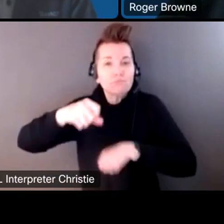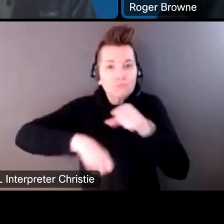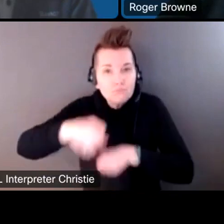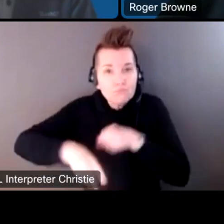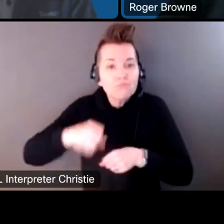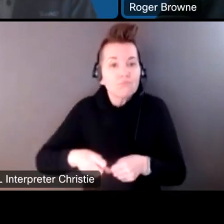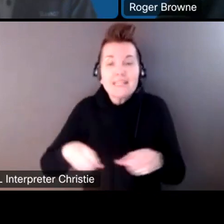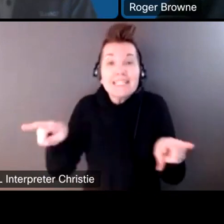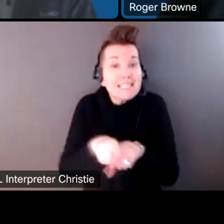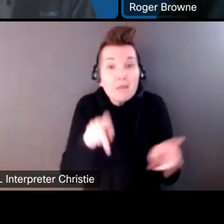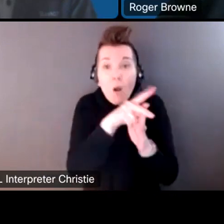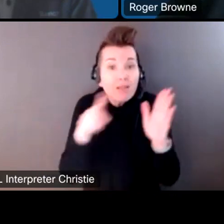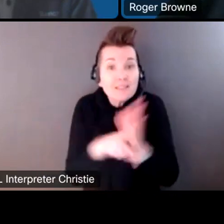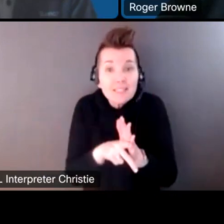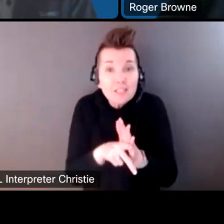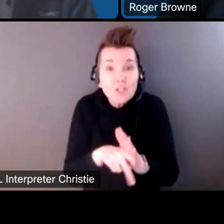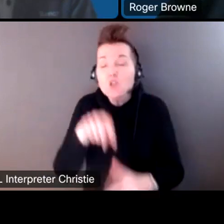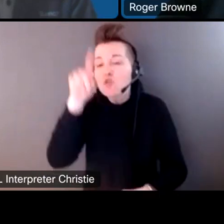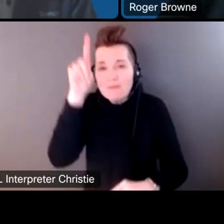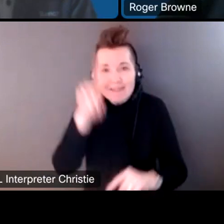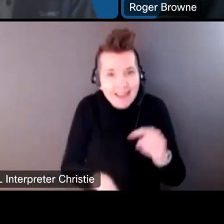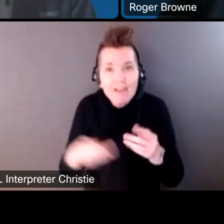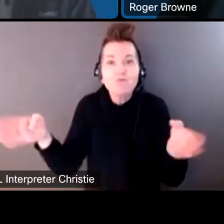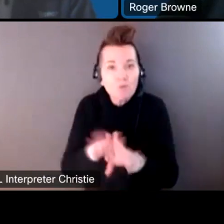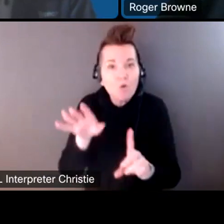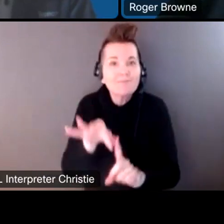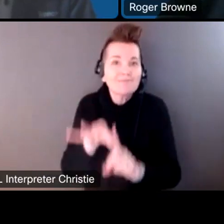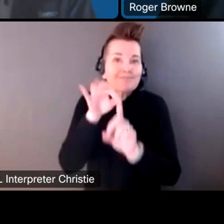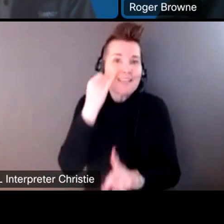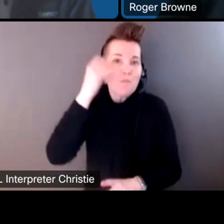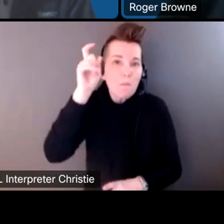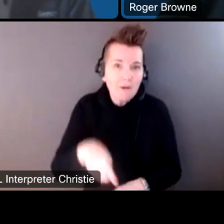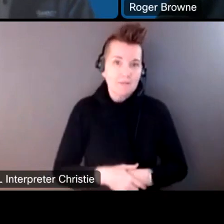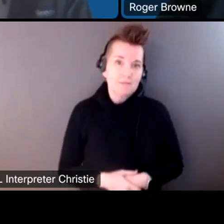policy for vulnerable road users?